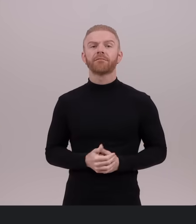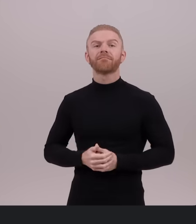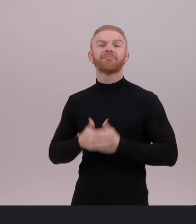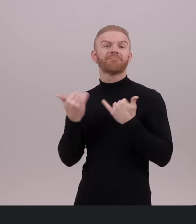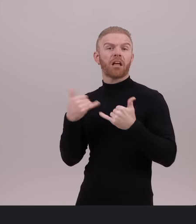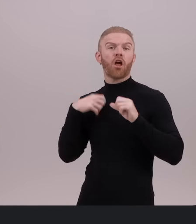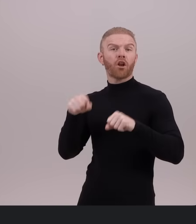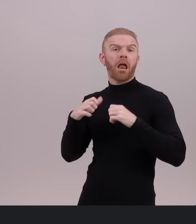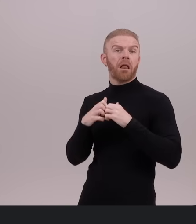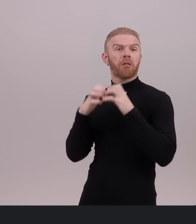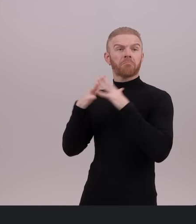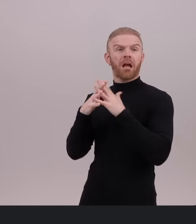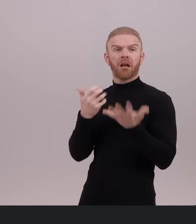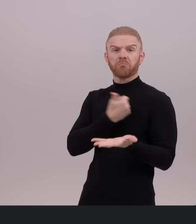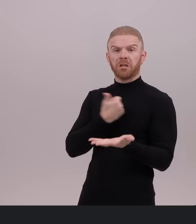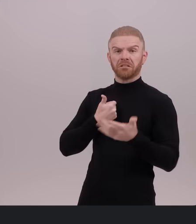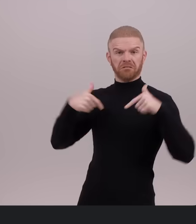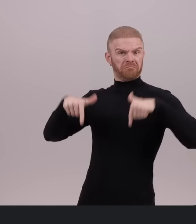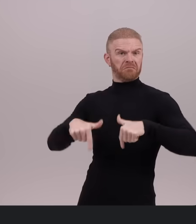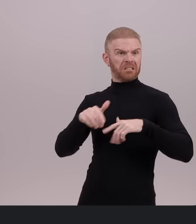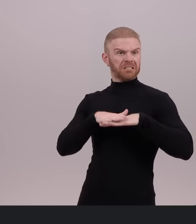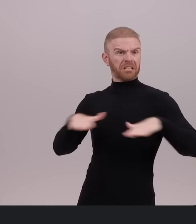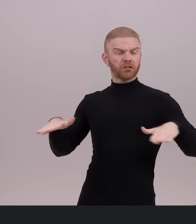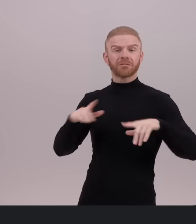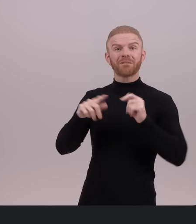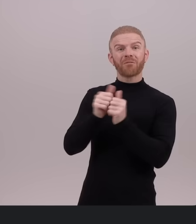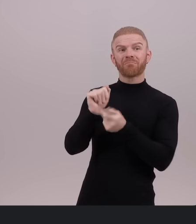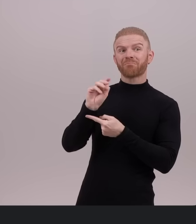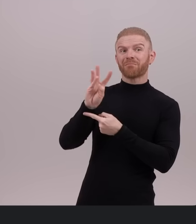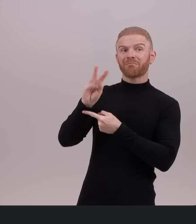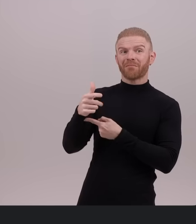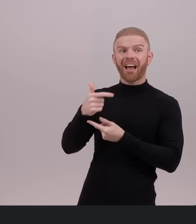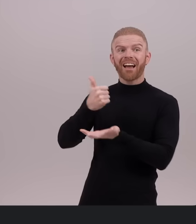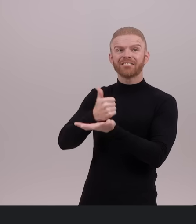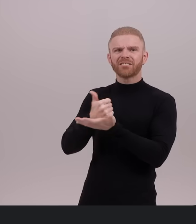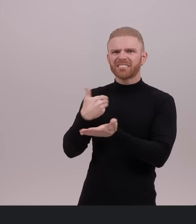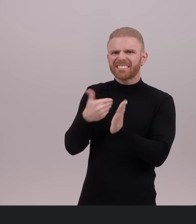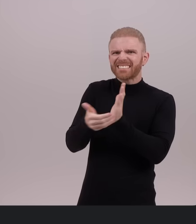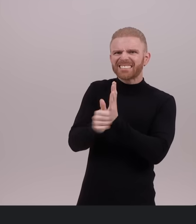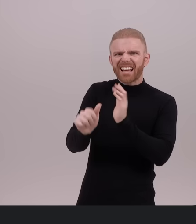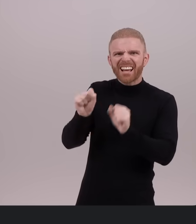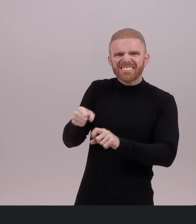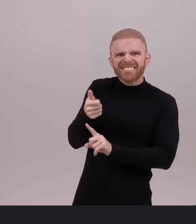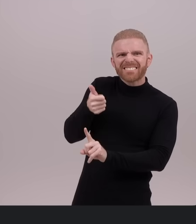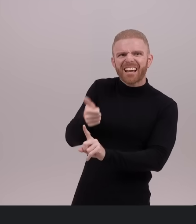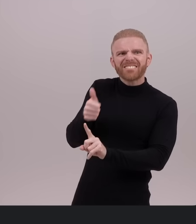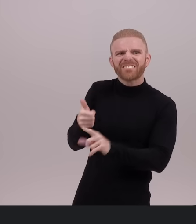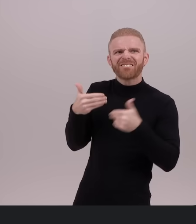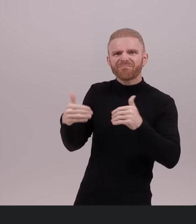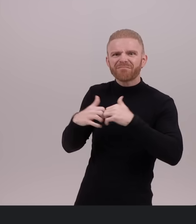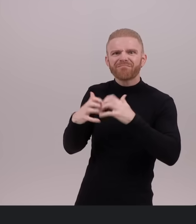on stage, but with Modern Web Guidance, our agent has the skills to do it on its own. All we need to do is ask.